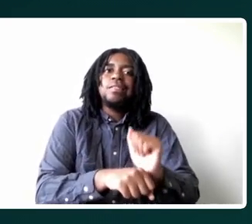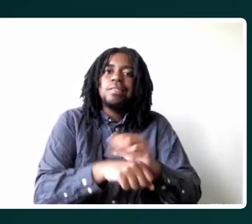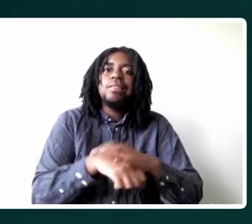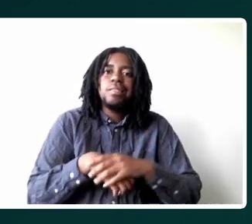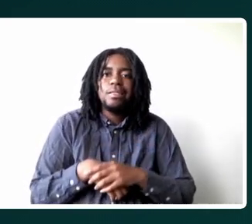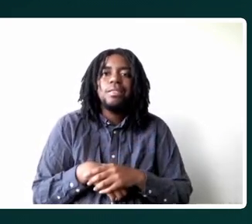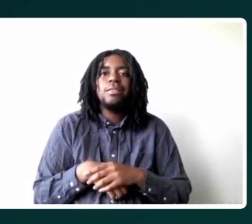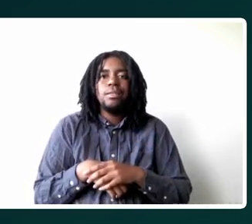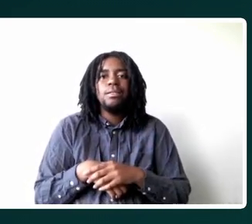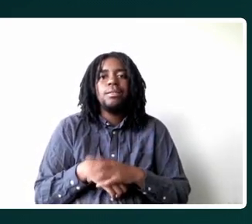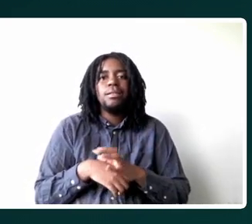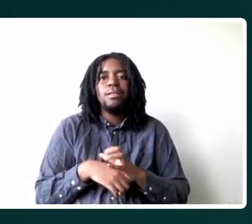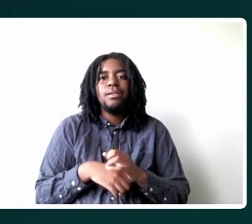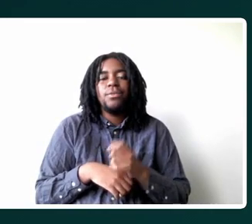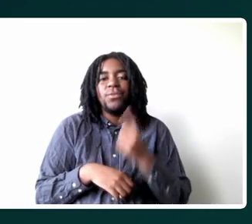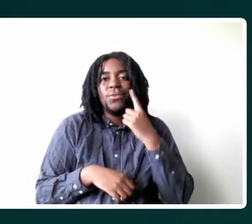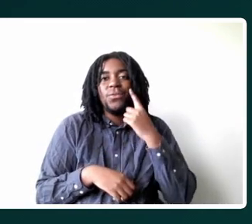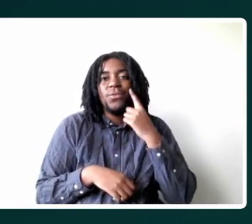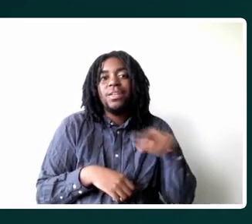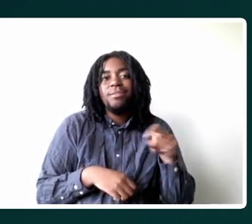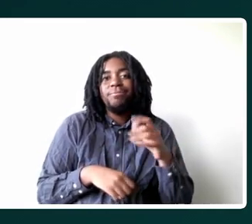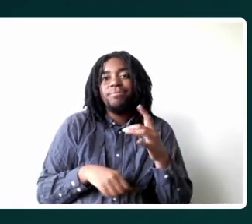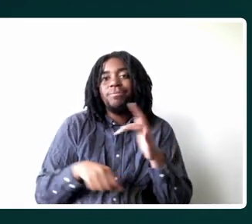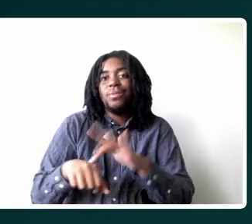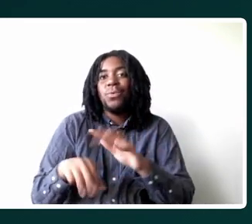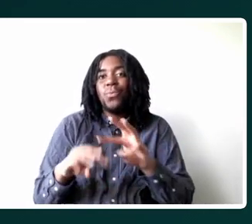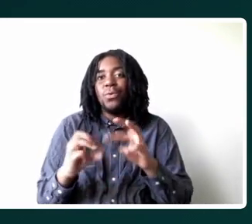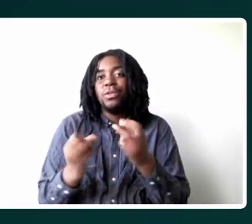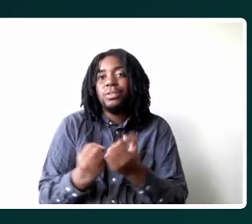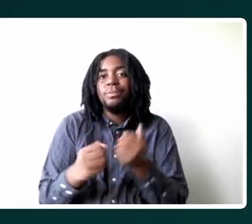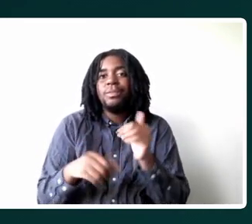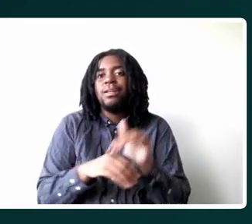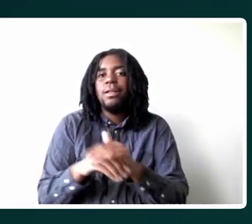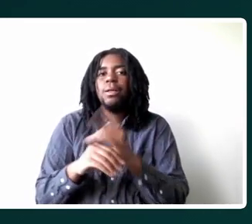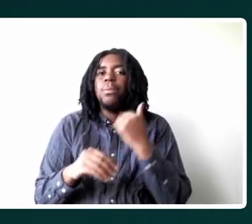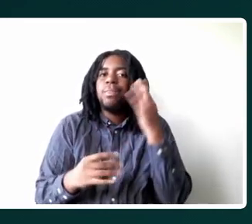in the evening and they will be thinking about feeding their children. So, if you offer food,